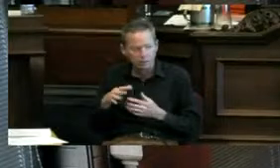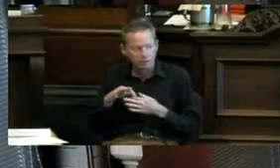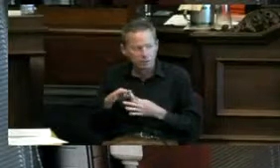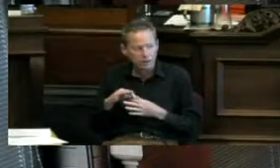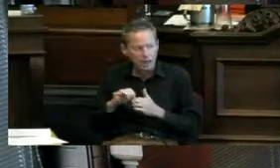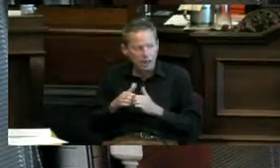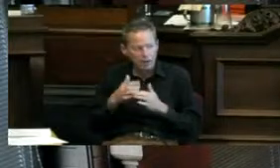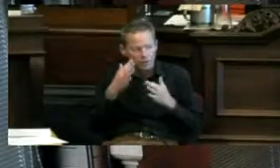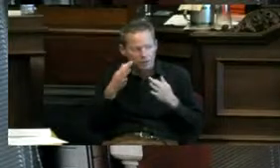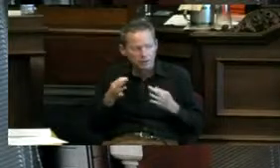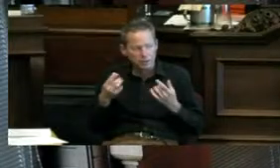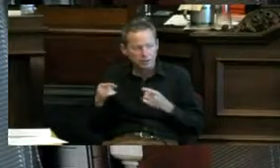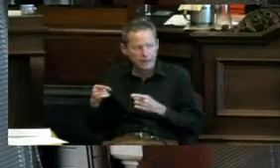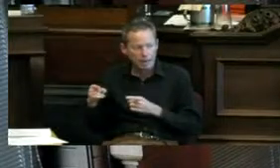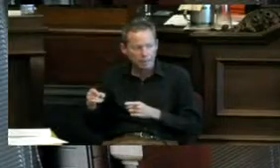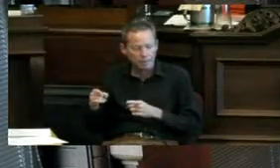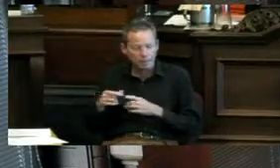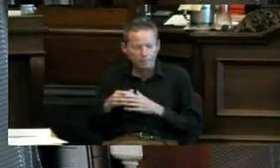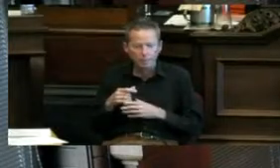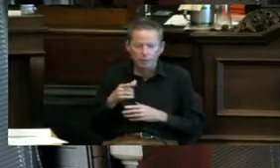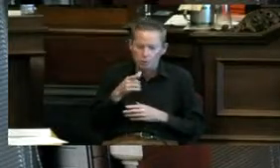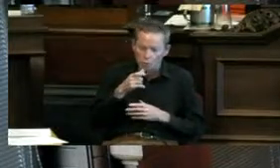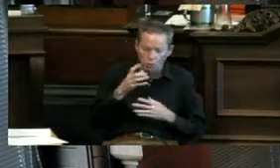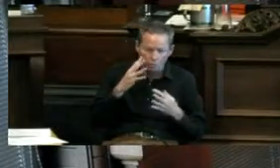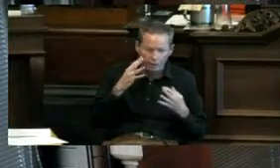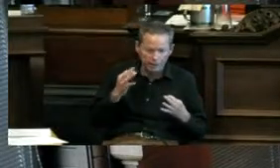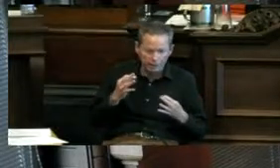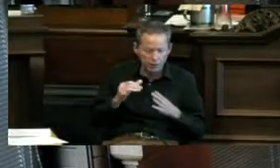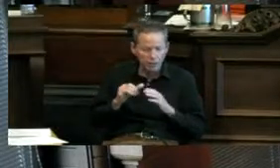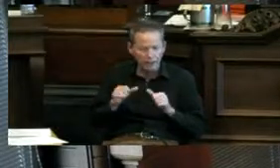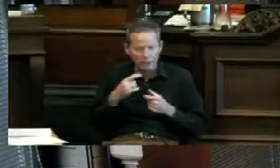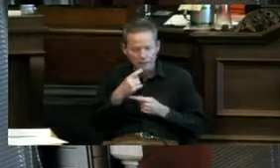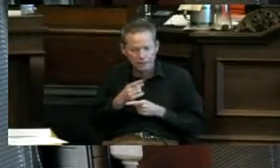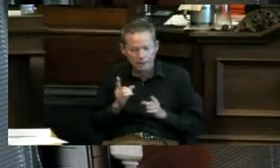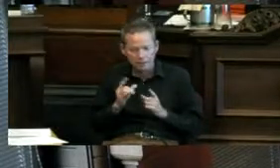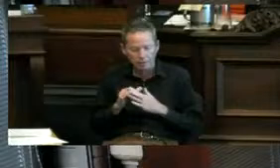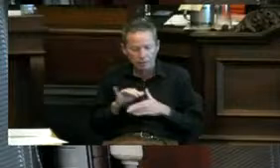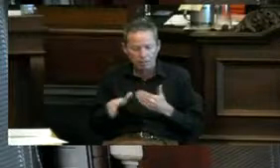response makes sense to respond in writing, give some context